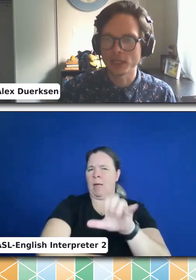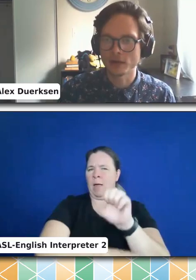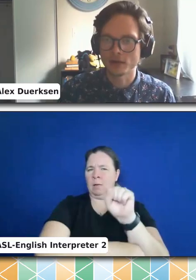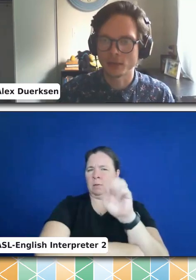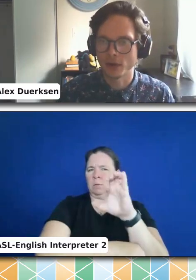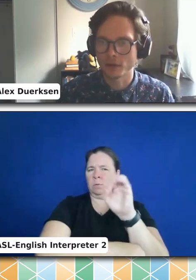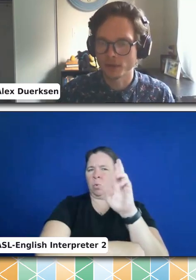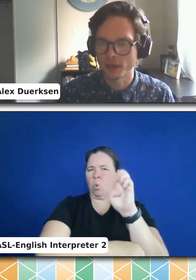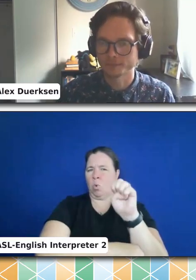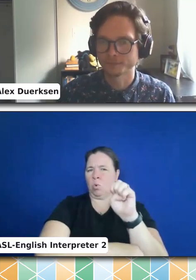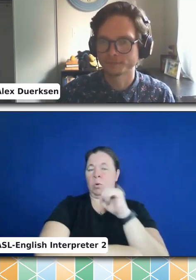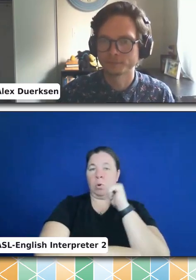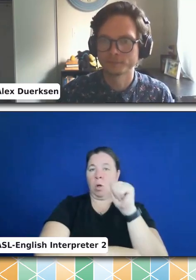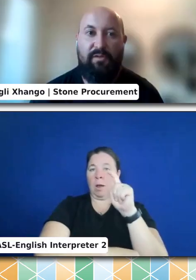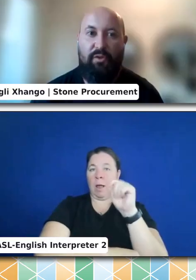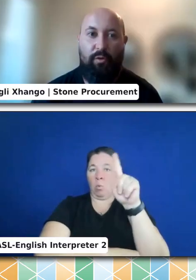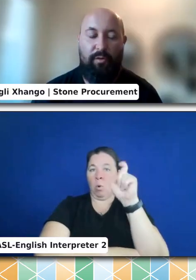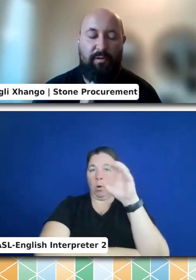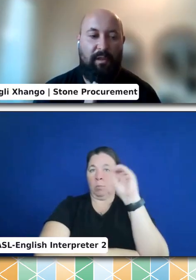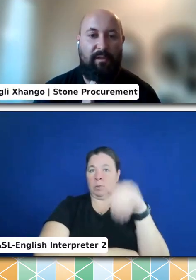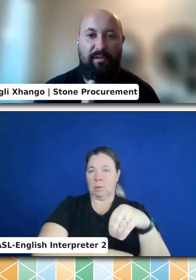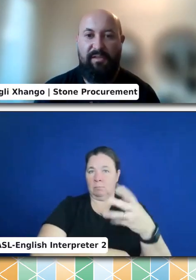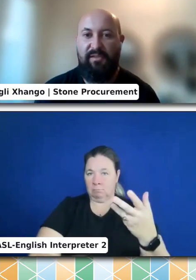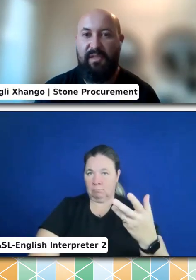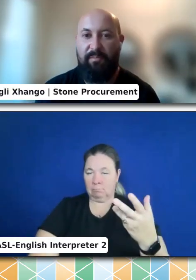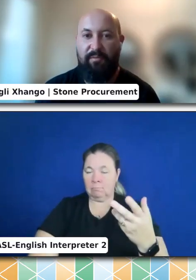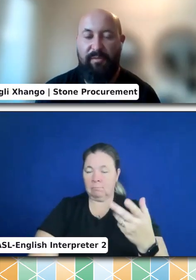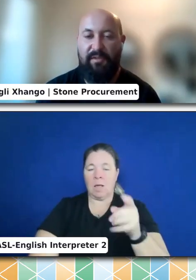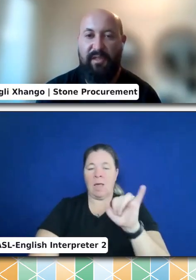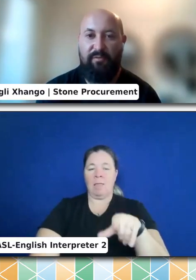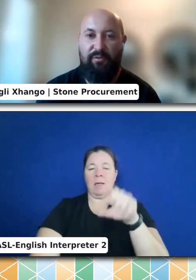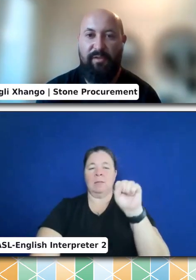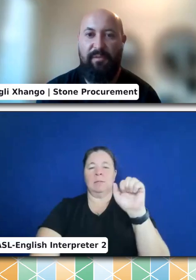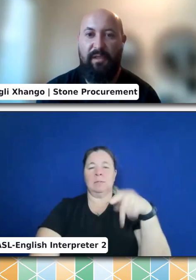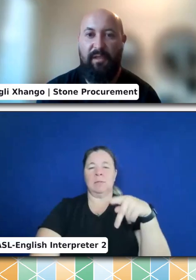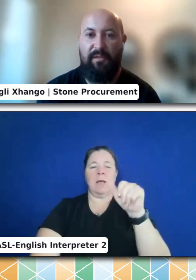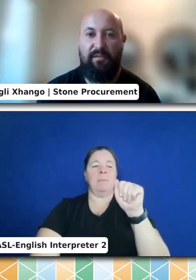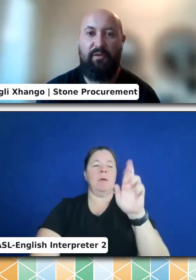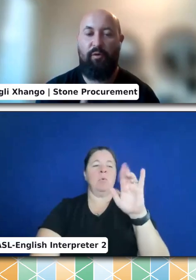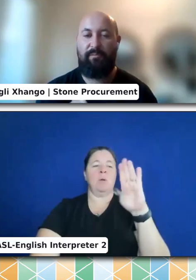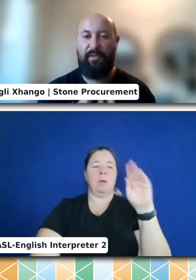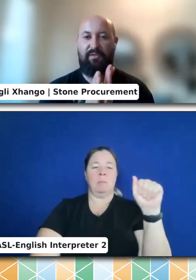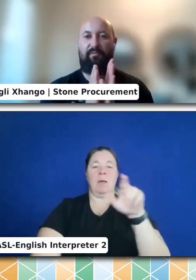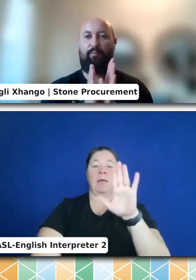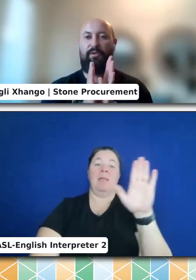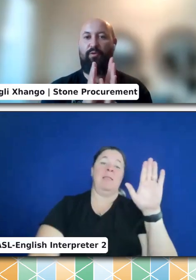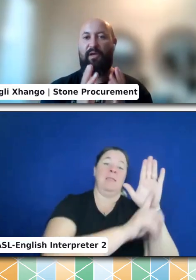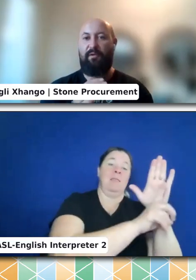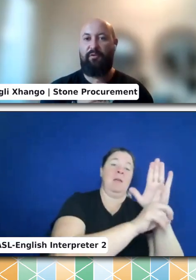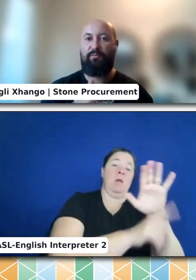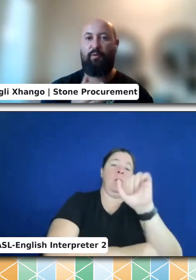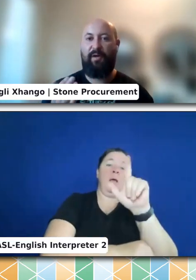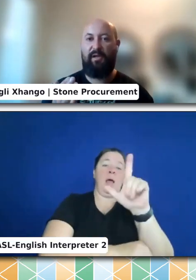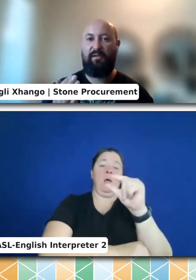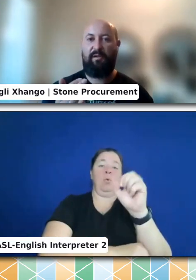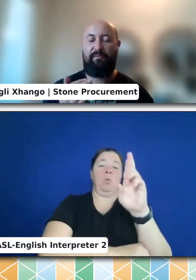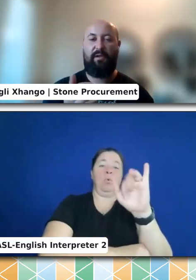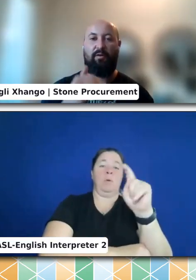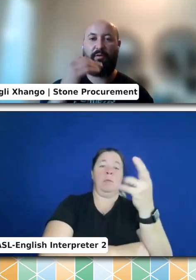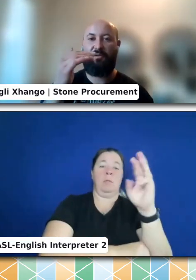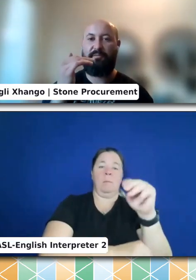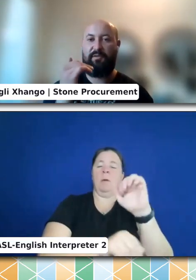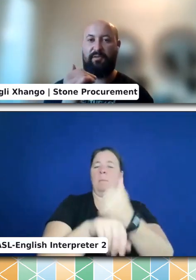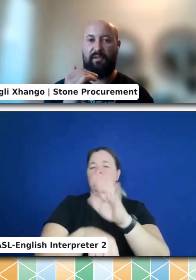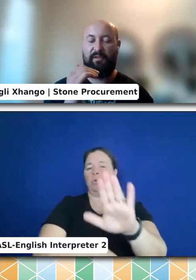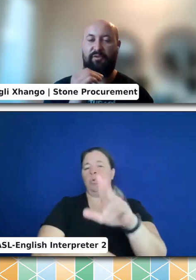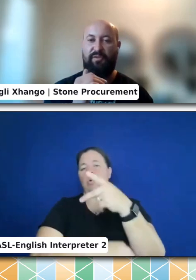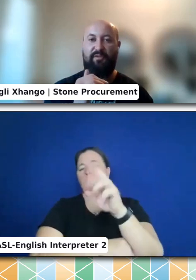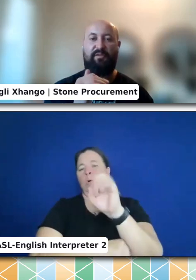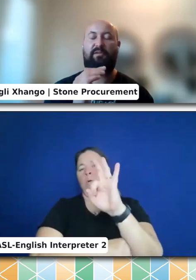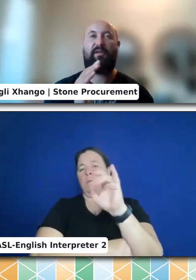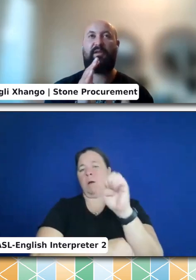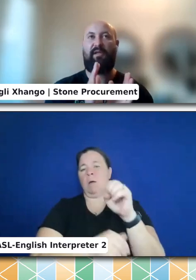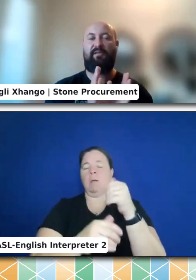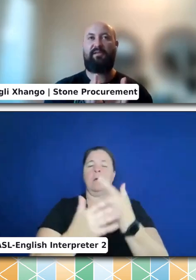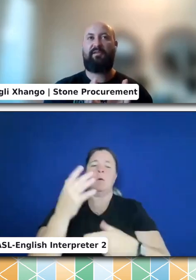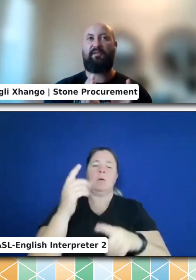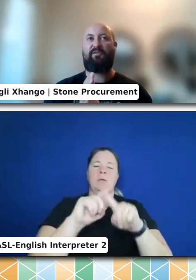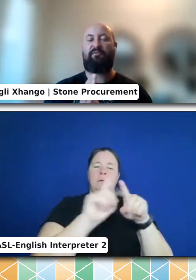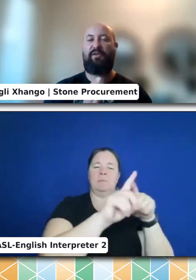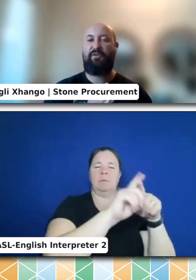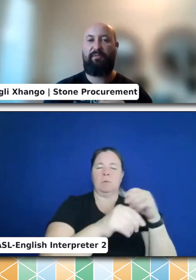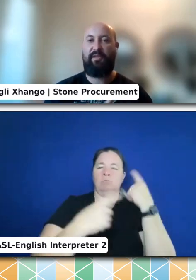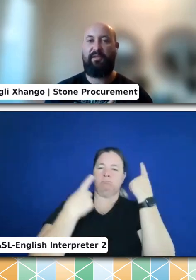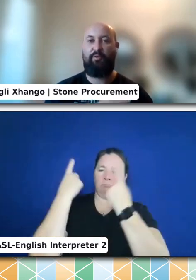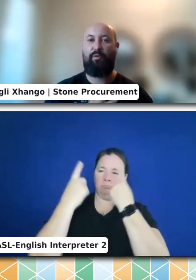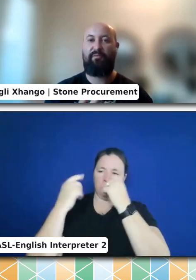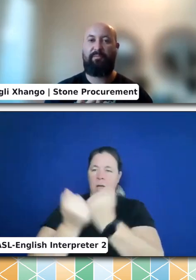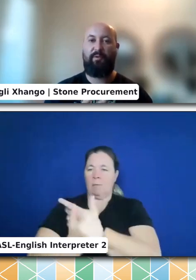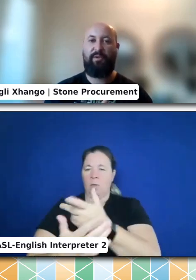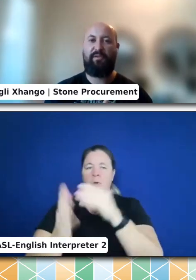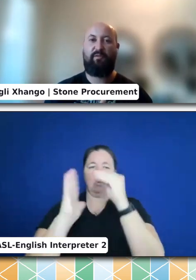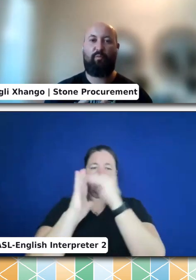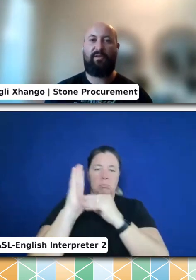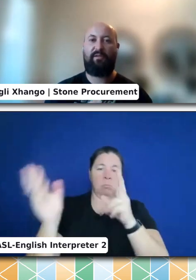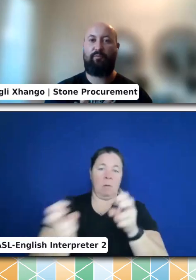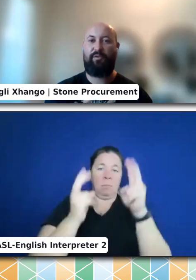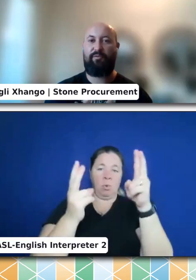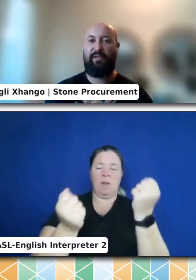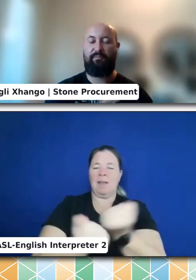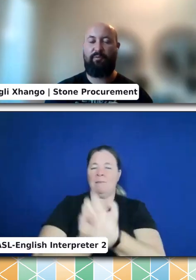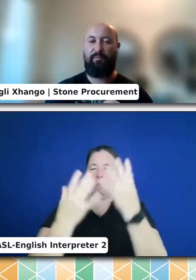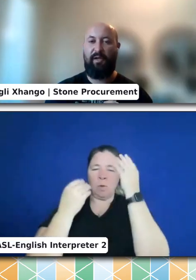Yes. So, uh, this is Sappariva's algorithm, uh, going based off what you have on your profile of, uh, all the different, uh, industry… it kind of takes into consideration everything that you have uploaded, when you were creating the profile.